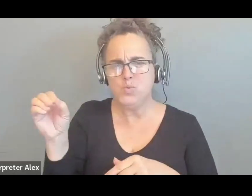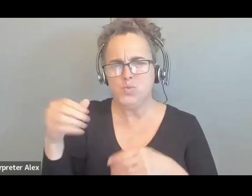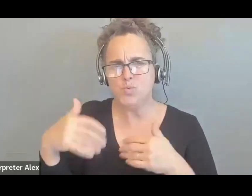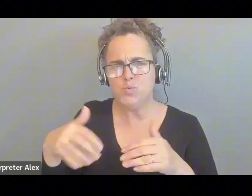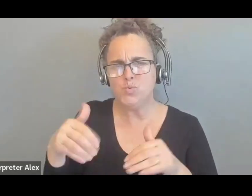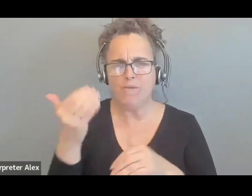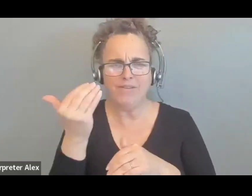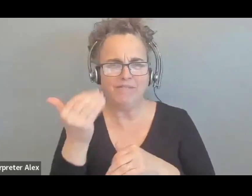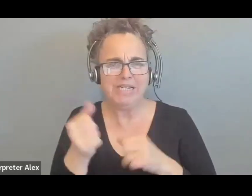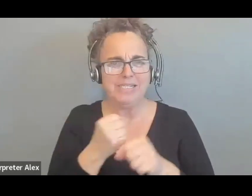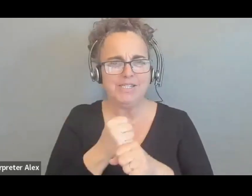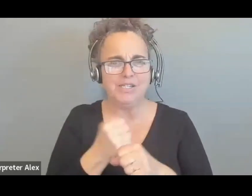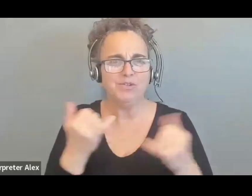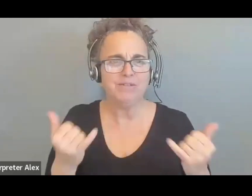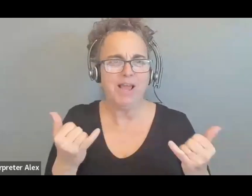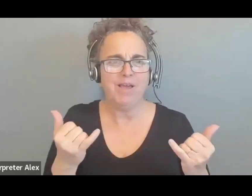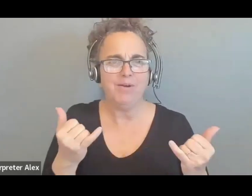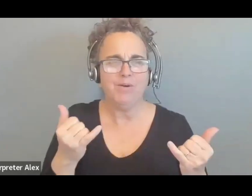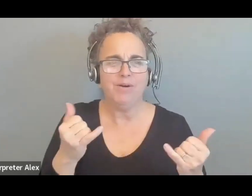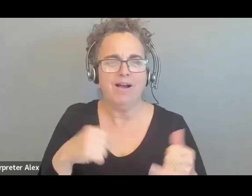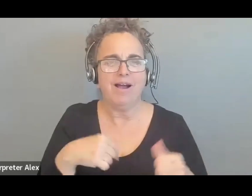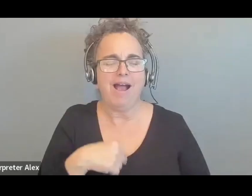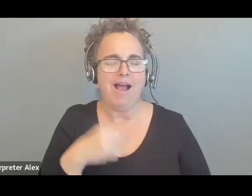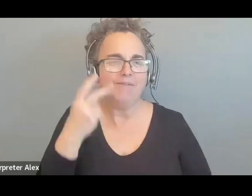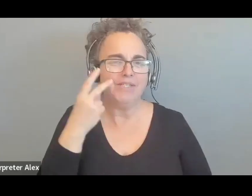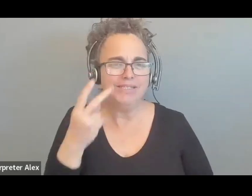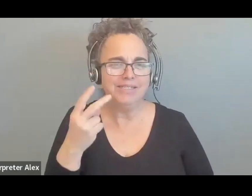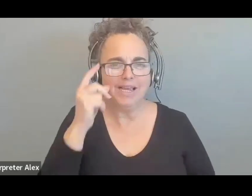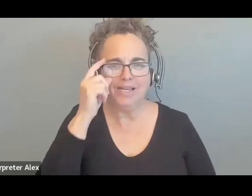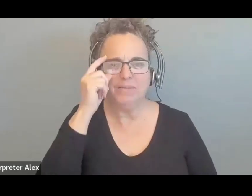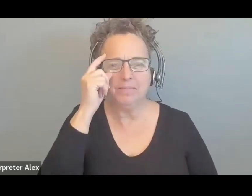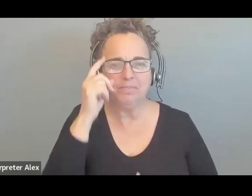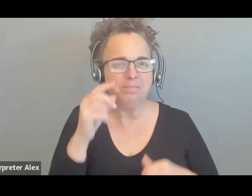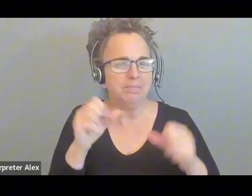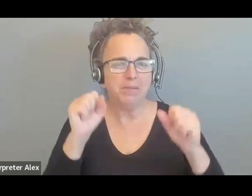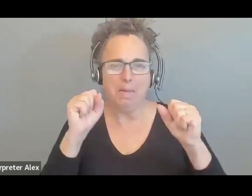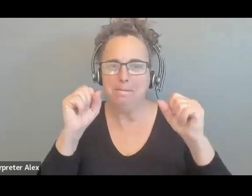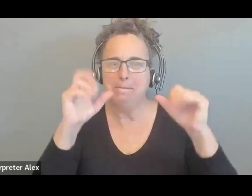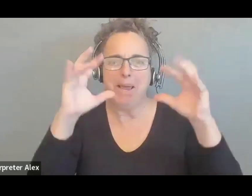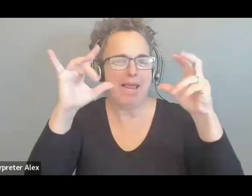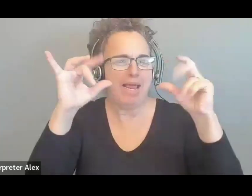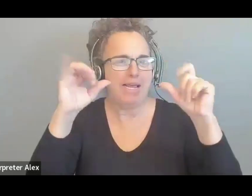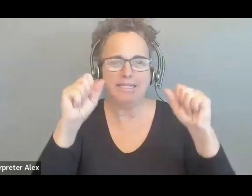15 years now and I've seen an amazing transition